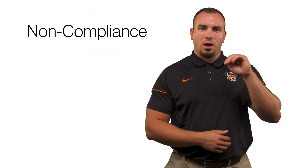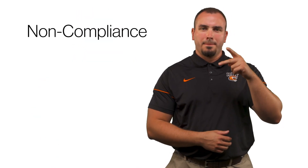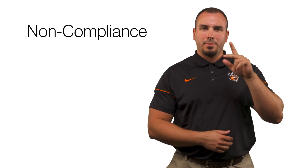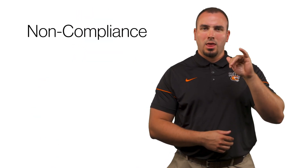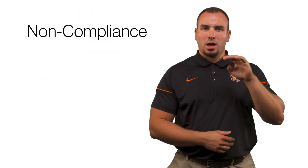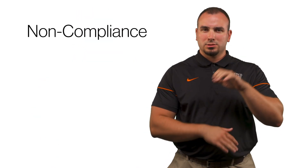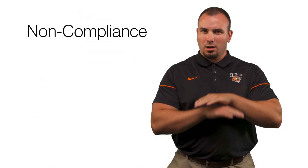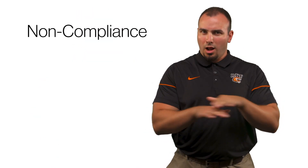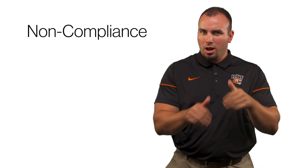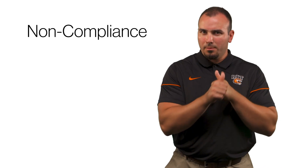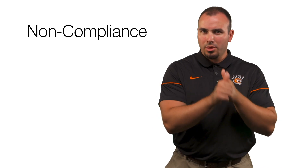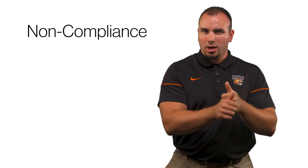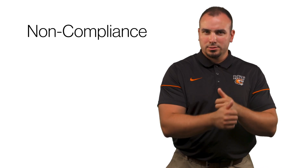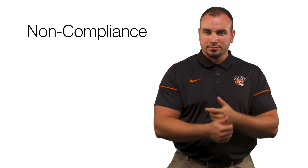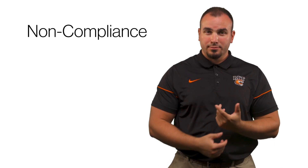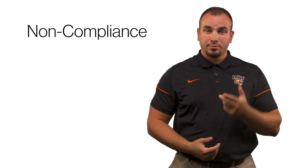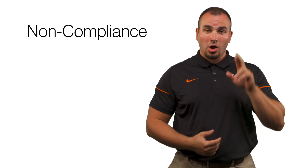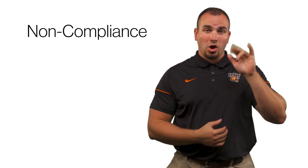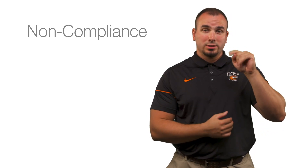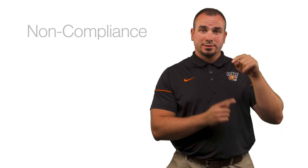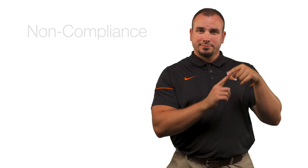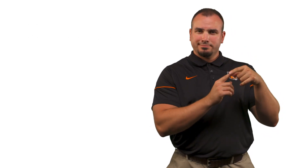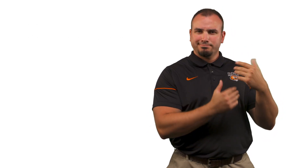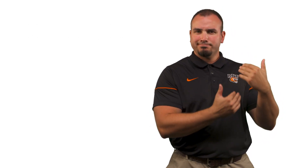Non-Compliance